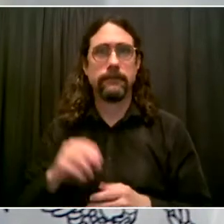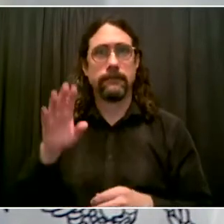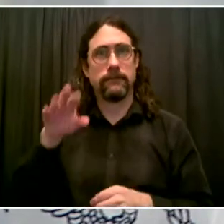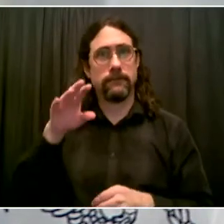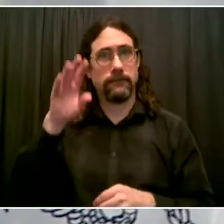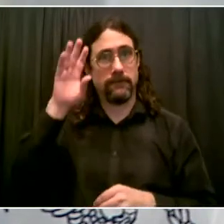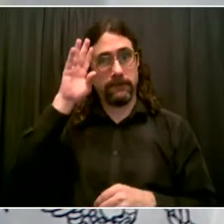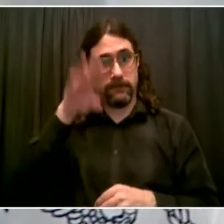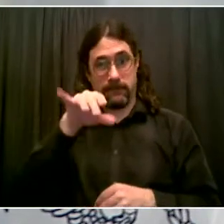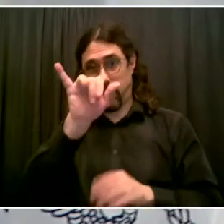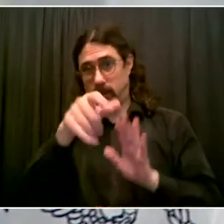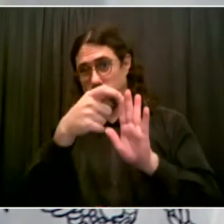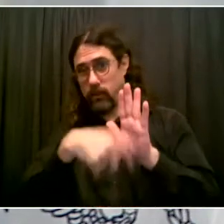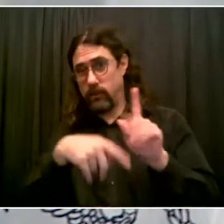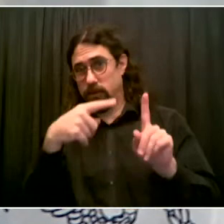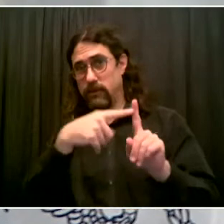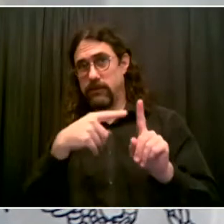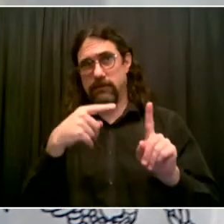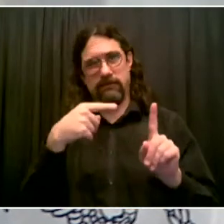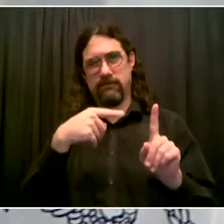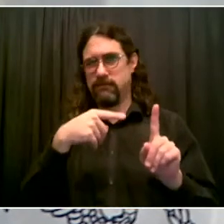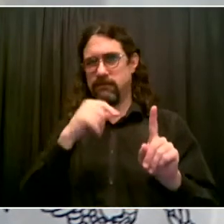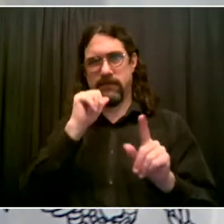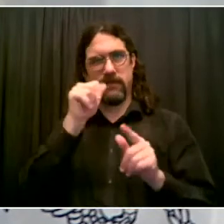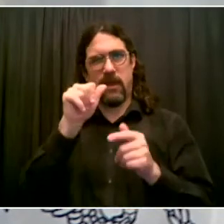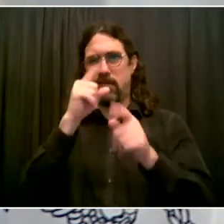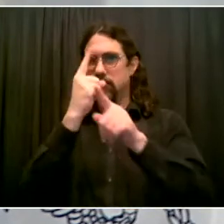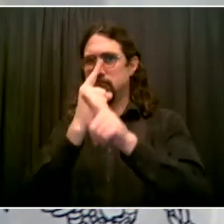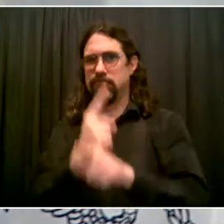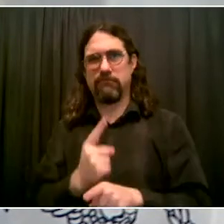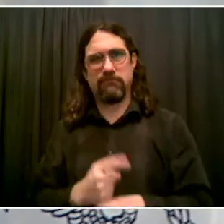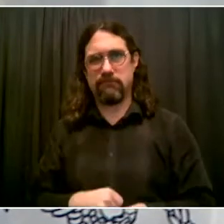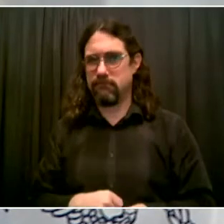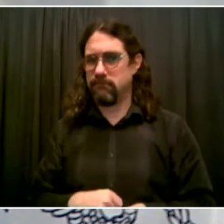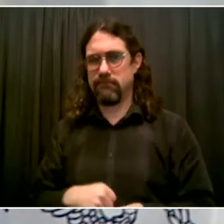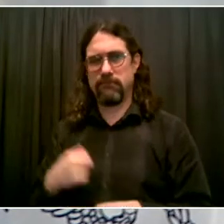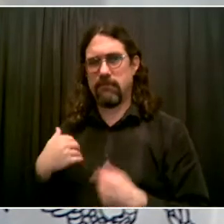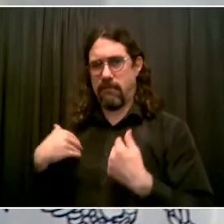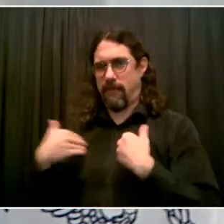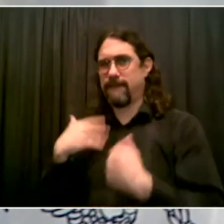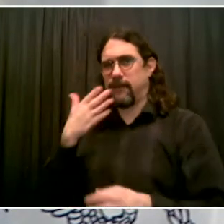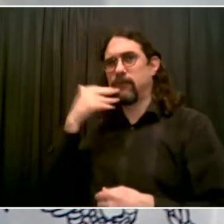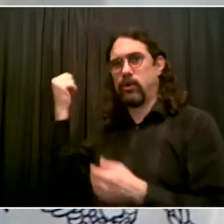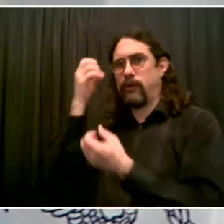PROFOUNDLY INACCURATE. WE WILL GET YOU THE SPECIIC FI DATA TO SHOW YOU